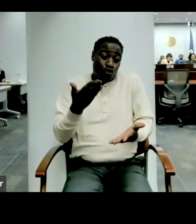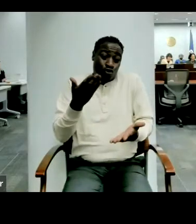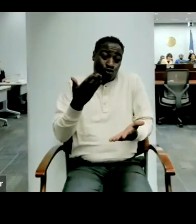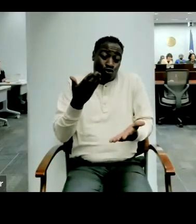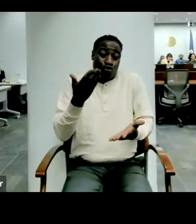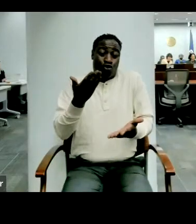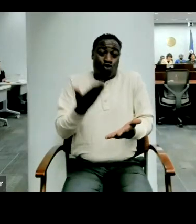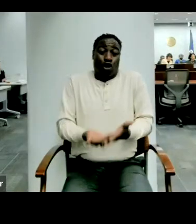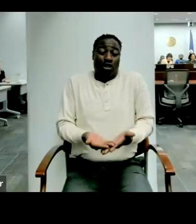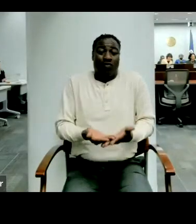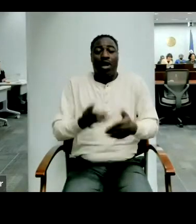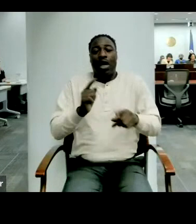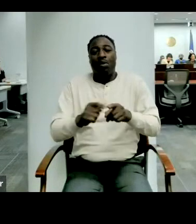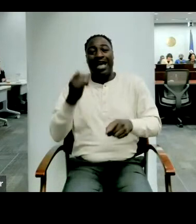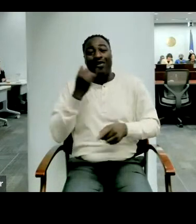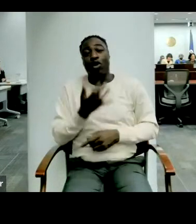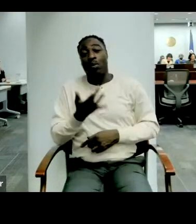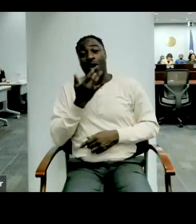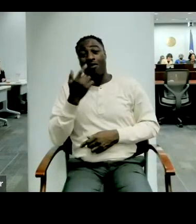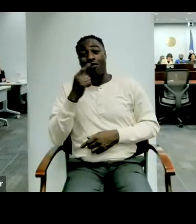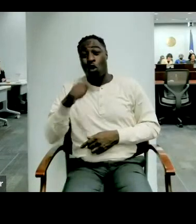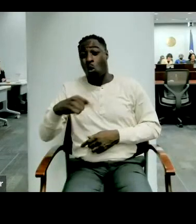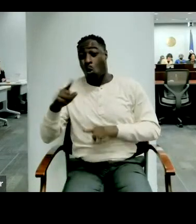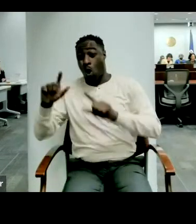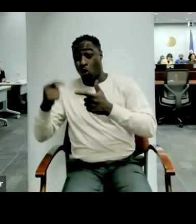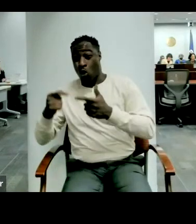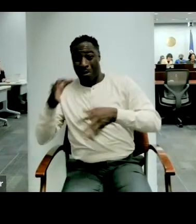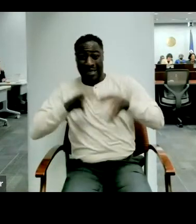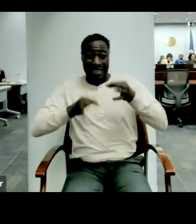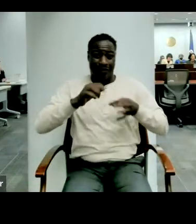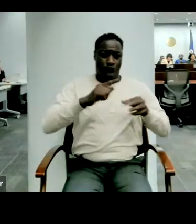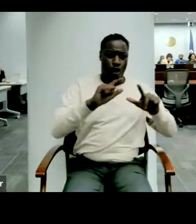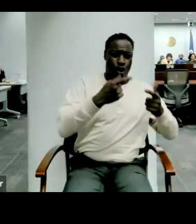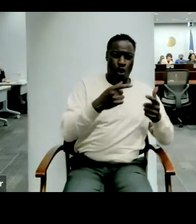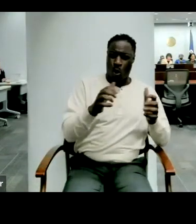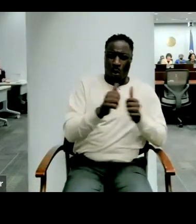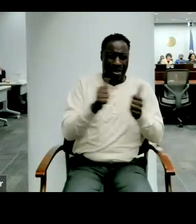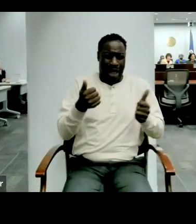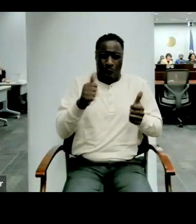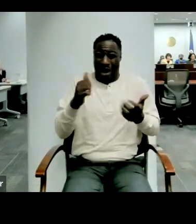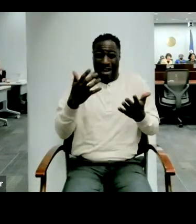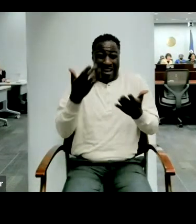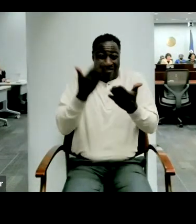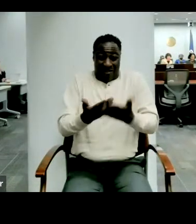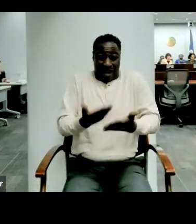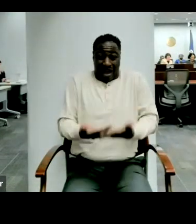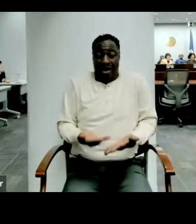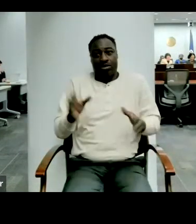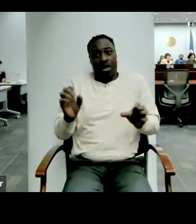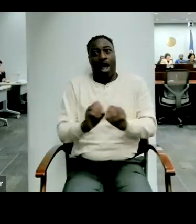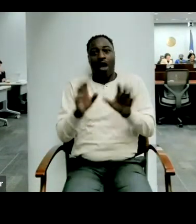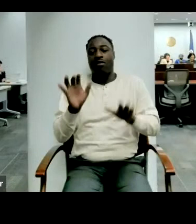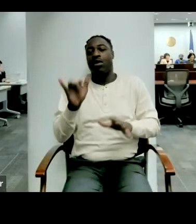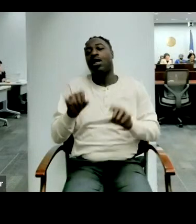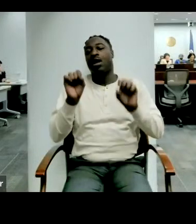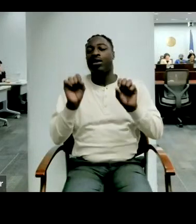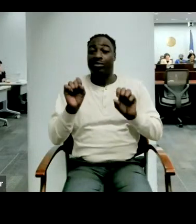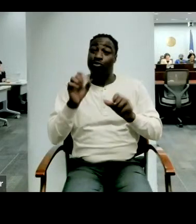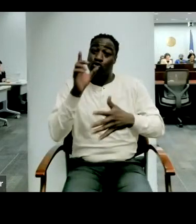requirement, but if there is a preference for one group over another without basis, then obviously that can, that is discriminatory.